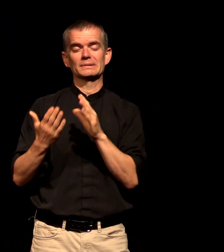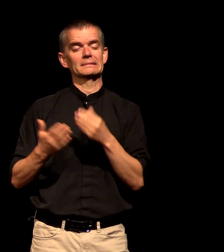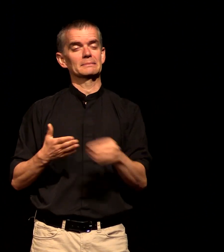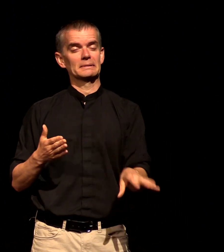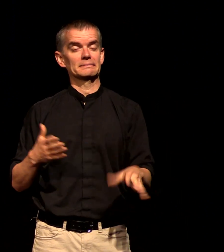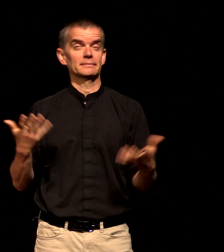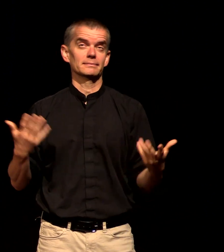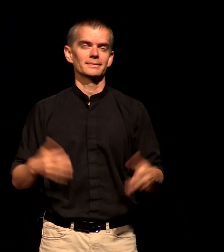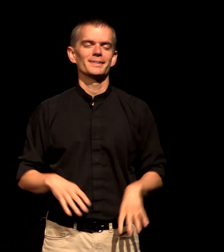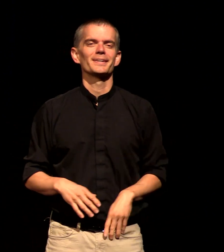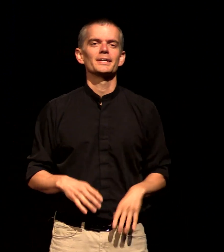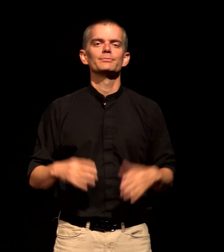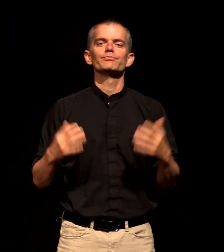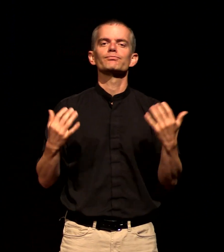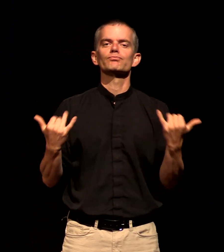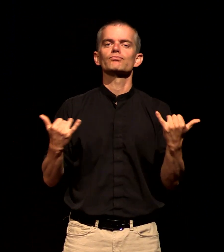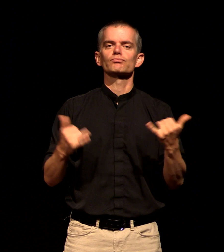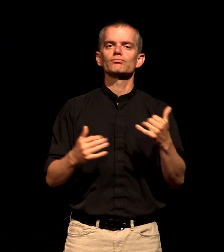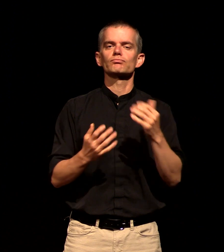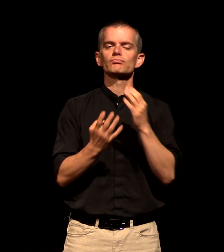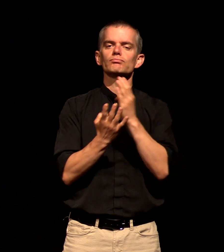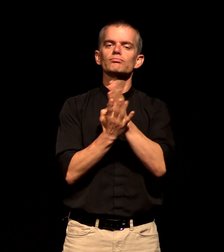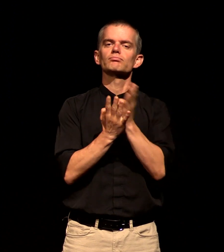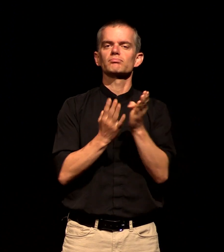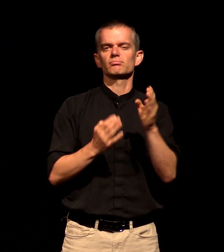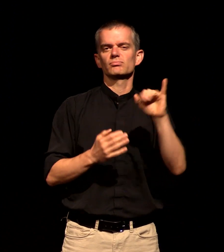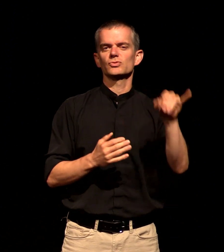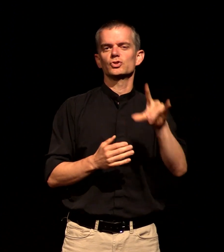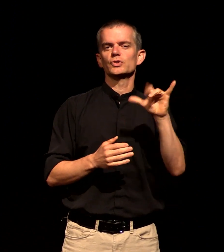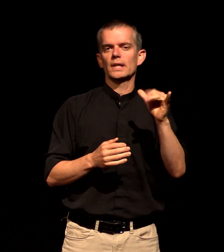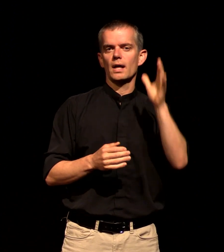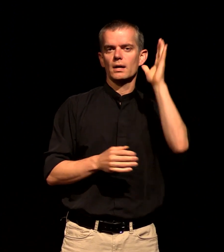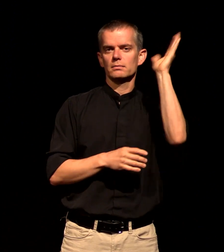Psalms. And last week, Efrain took us to a Psalm of praise